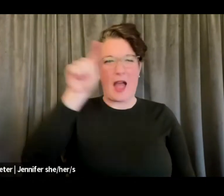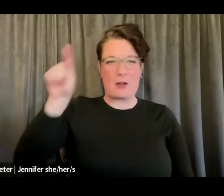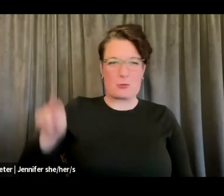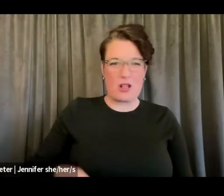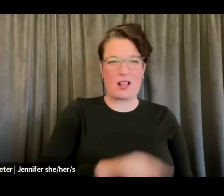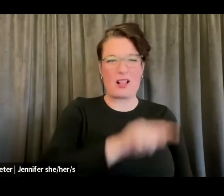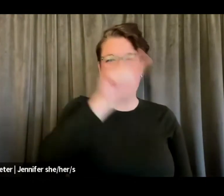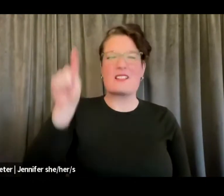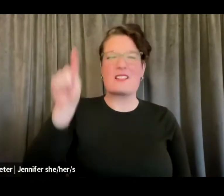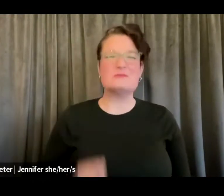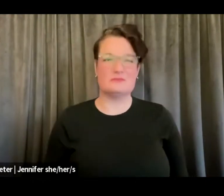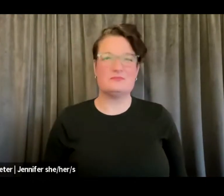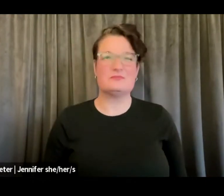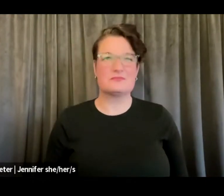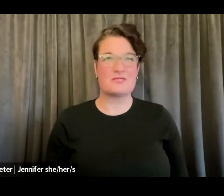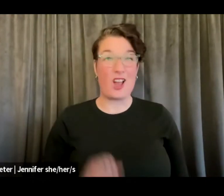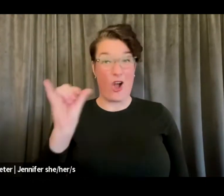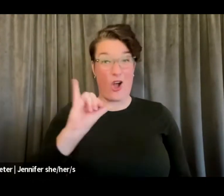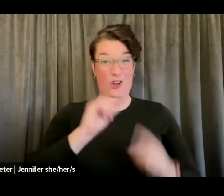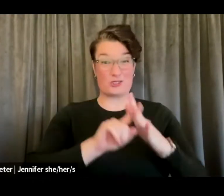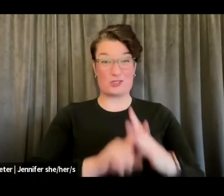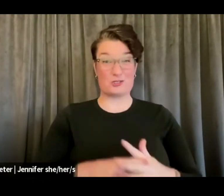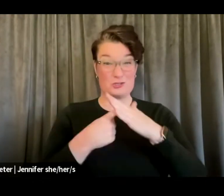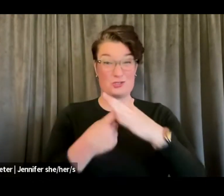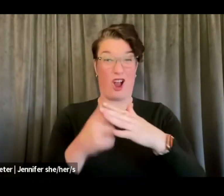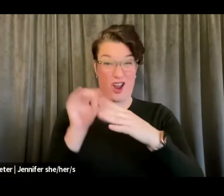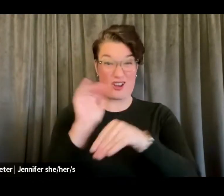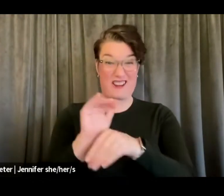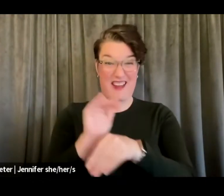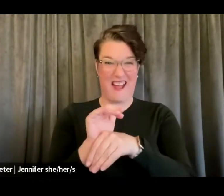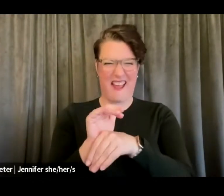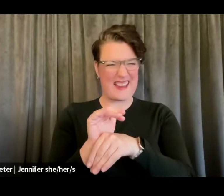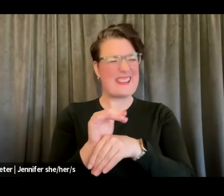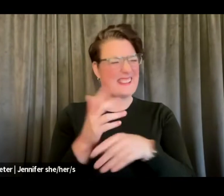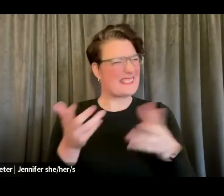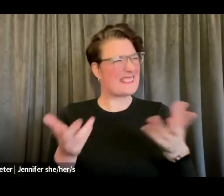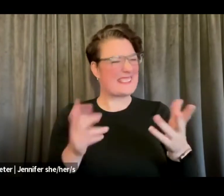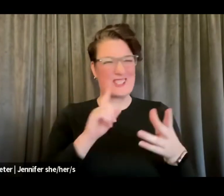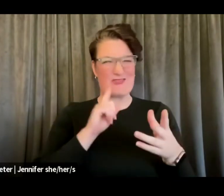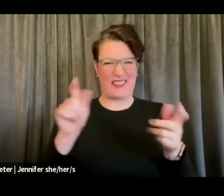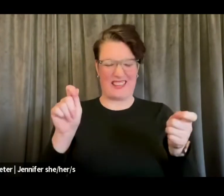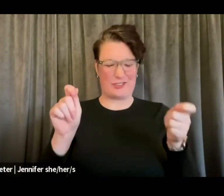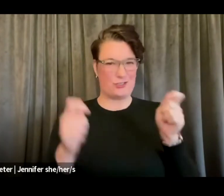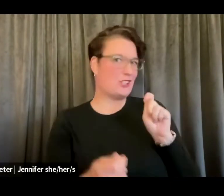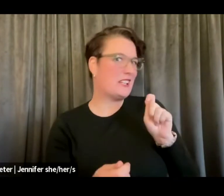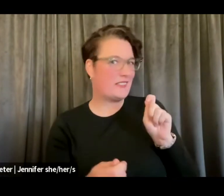I think also just the starting at night thing, it just like shifts the way we re